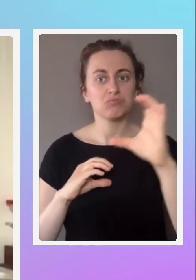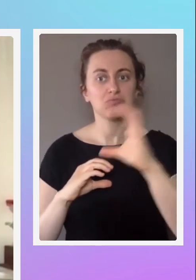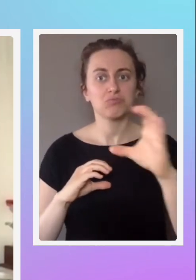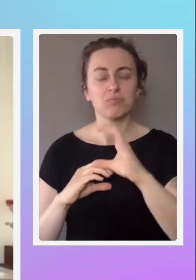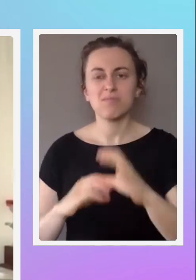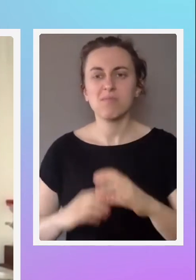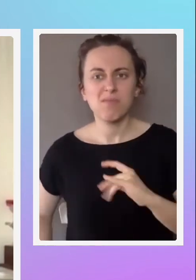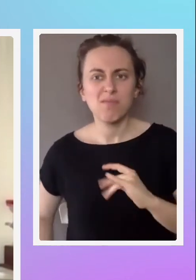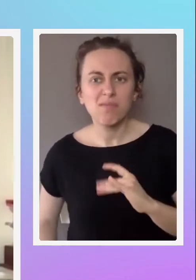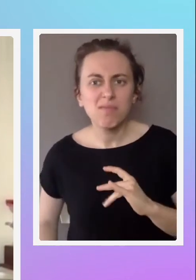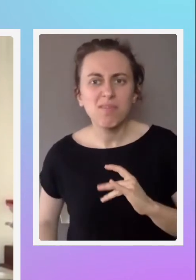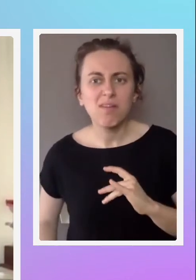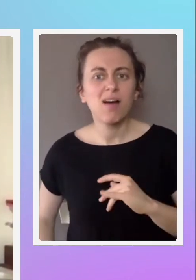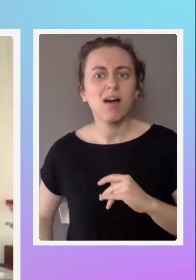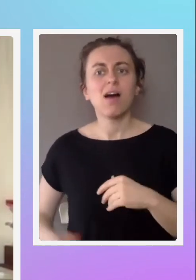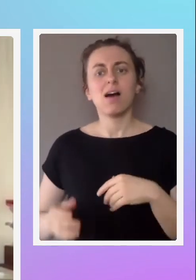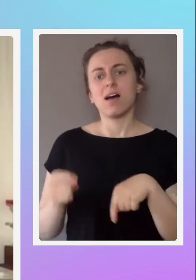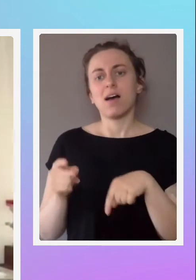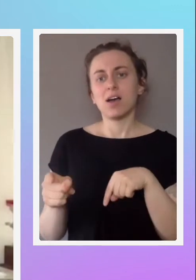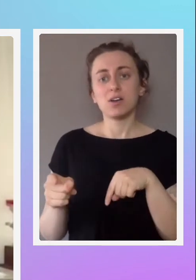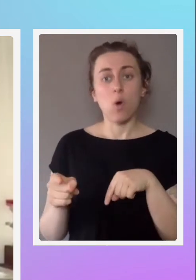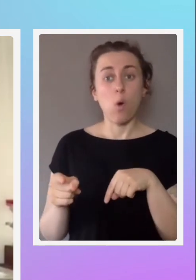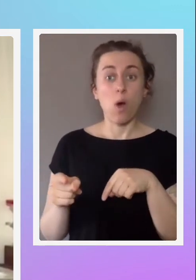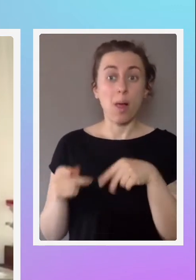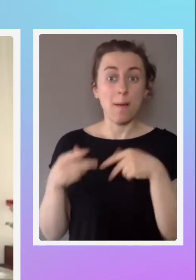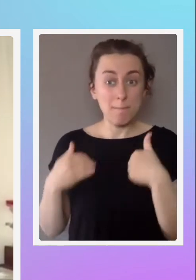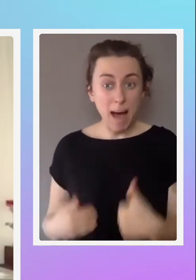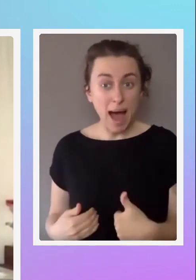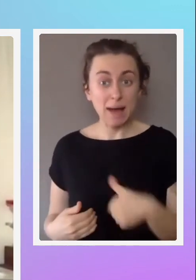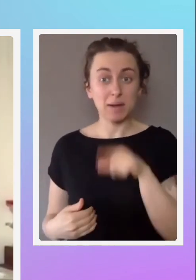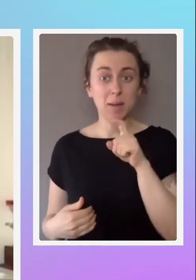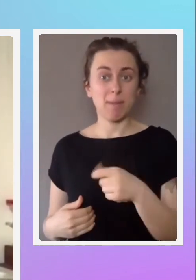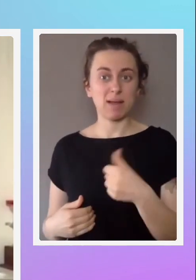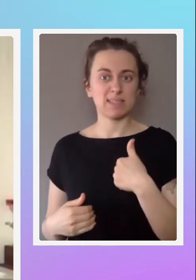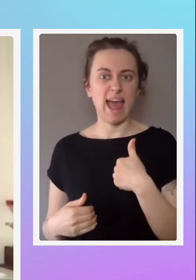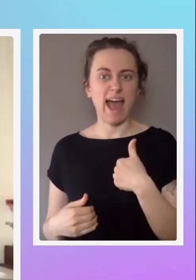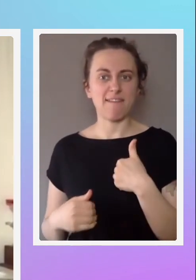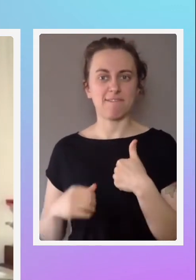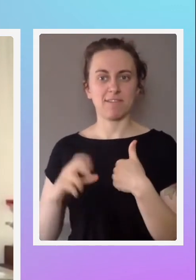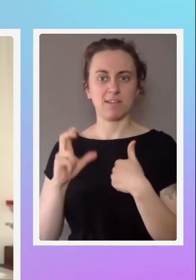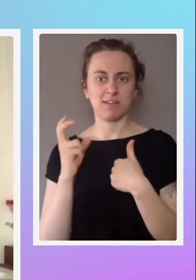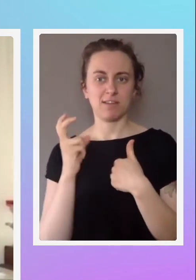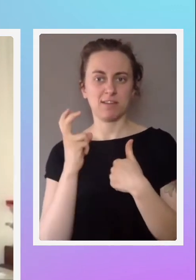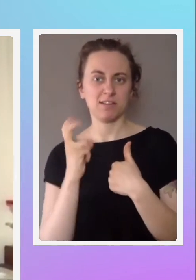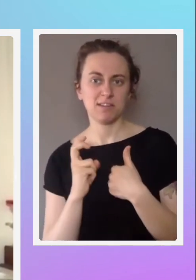which will allow the head software to drive it in any way necessary.